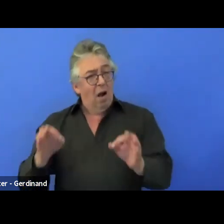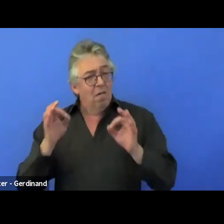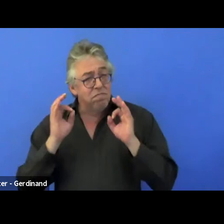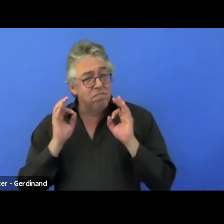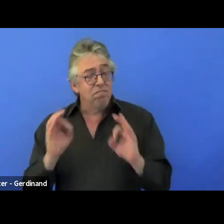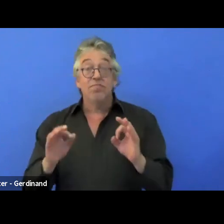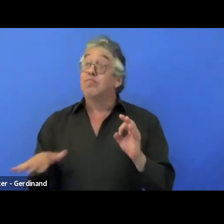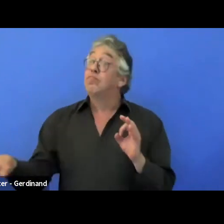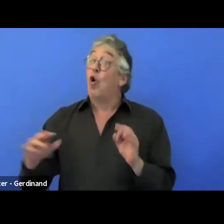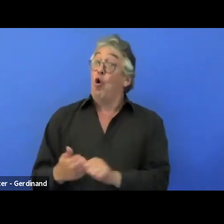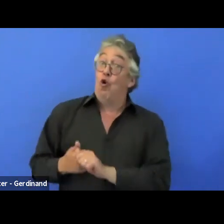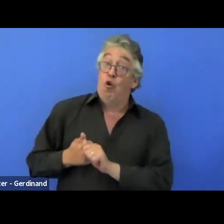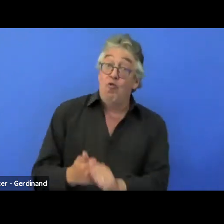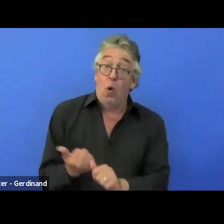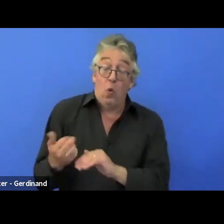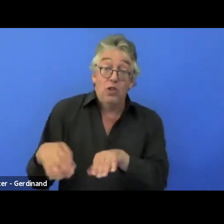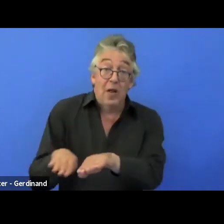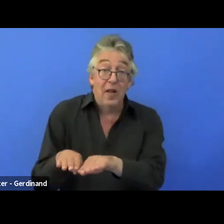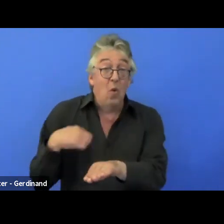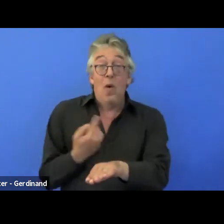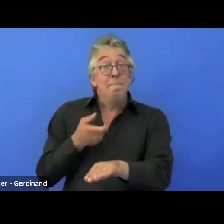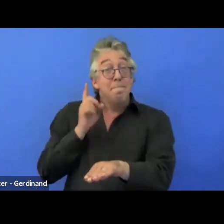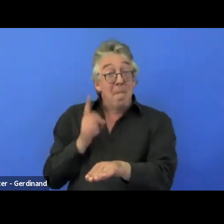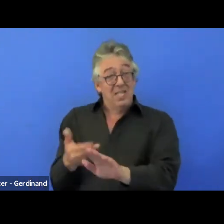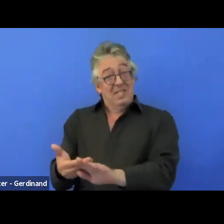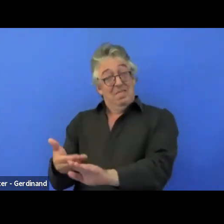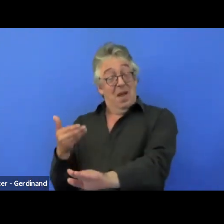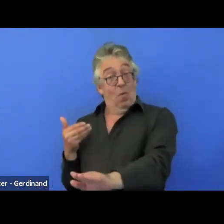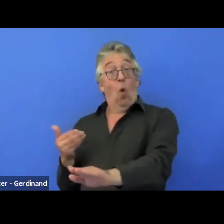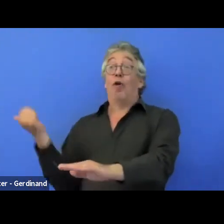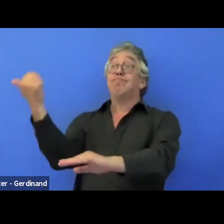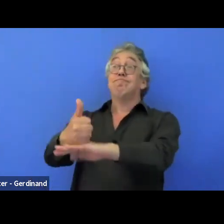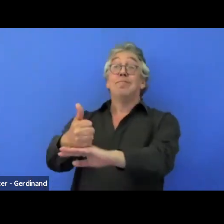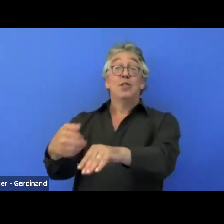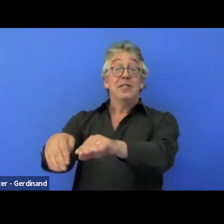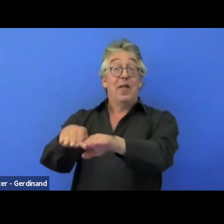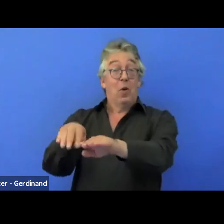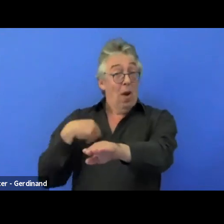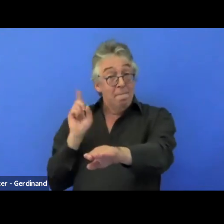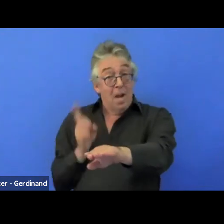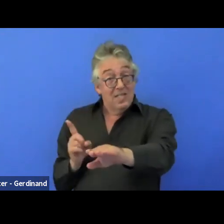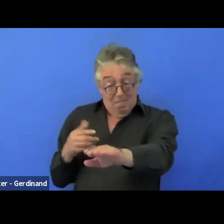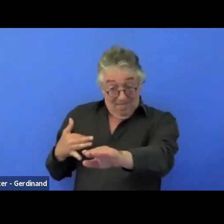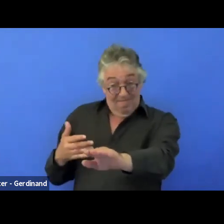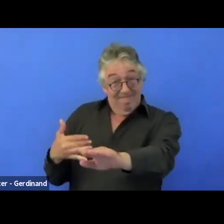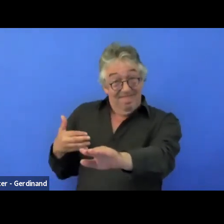We need to get involved in the technical discussions that define those technical documents that demonstrates